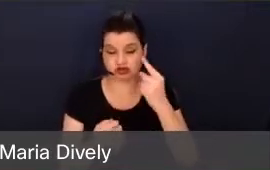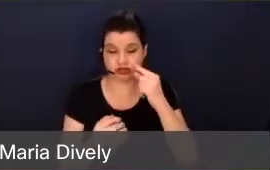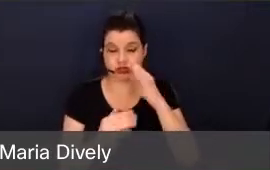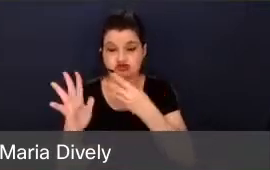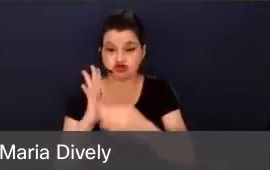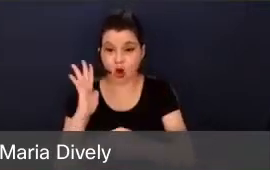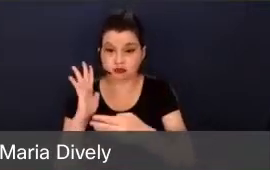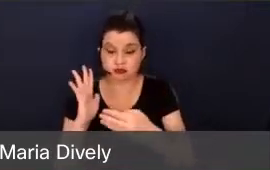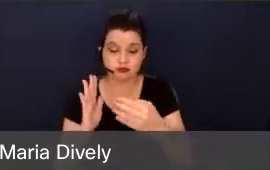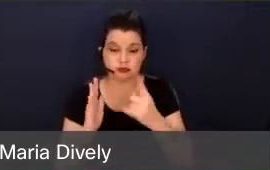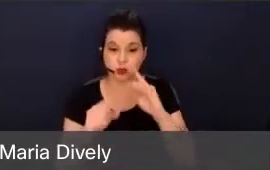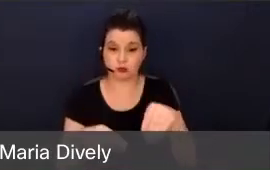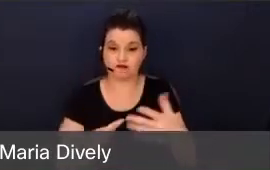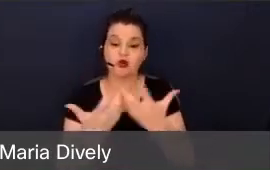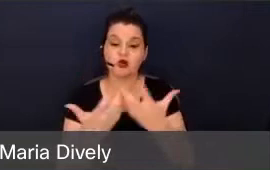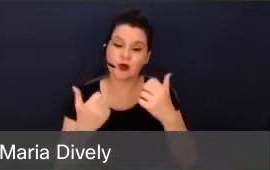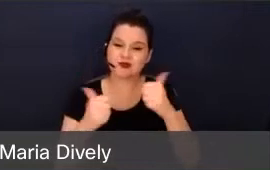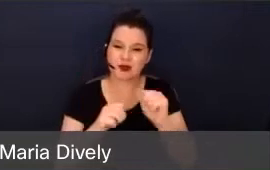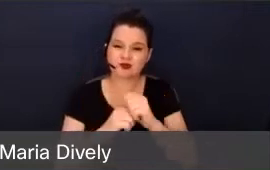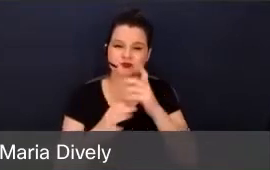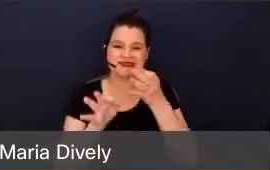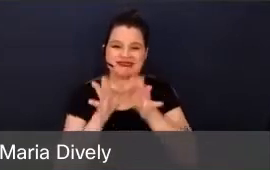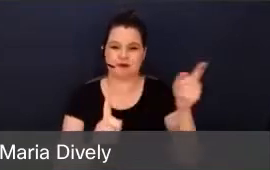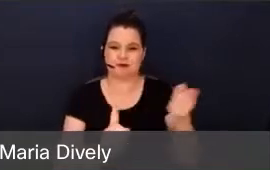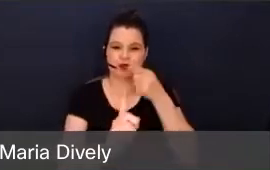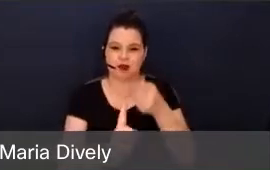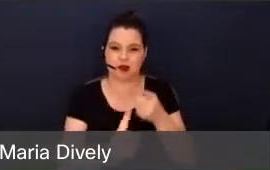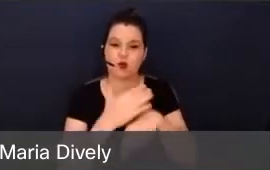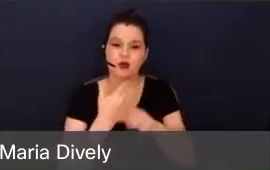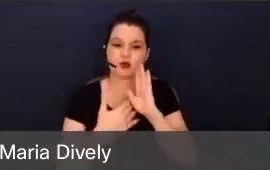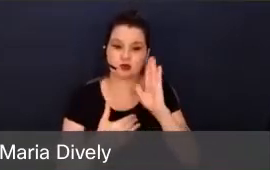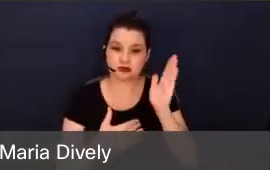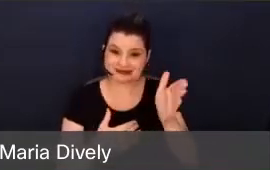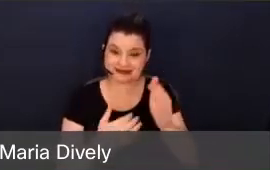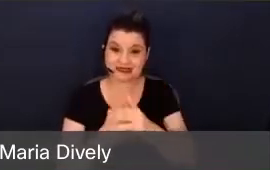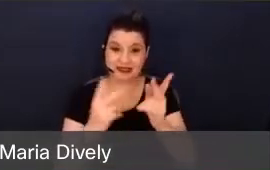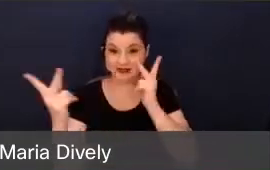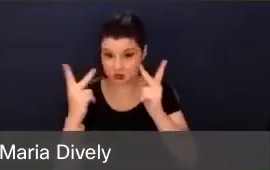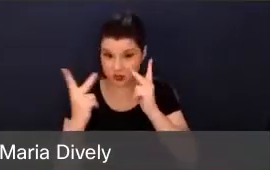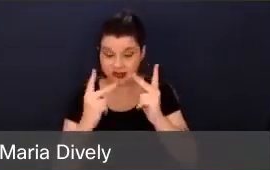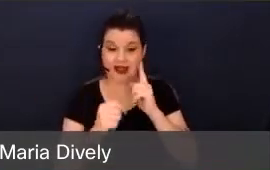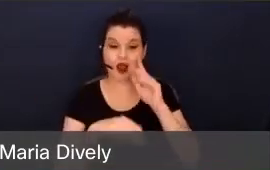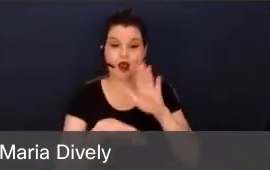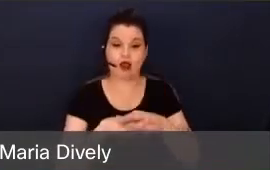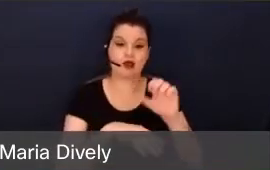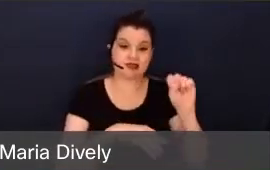Um, you know, you'll wanna try to just simplify what you're presenting, uh, visually and on the slide and then, um,